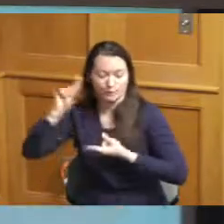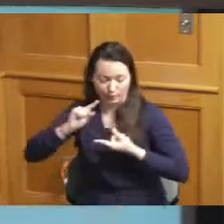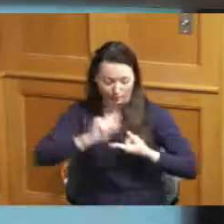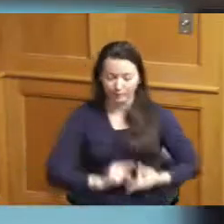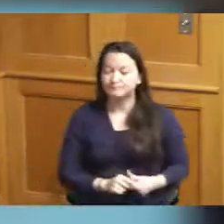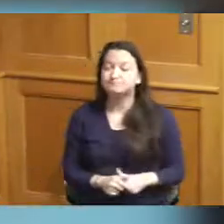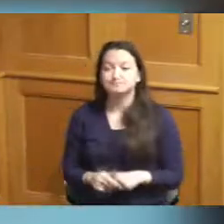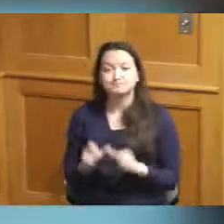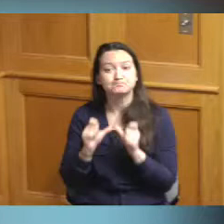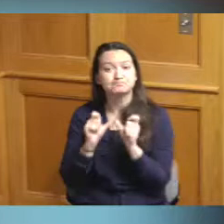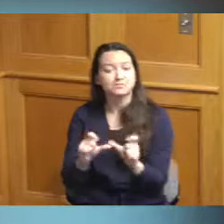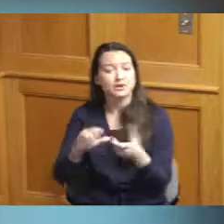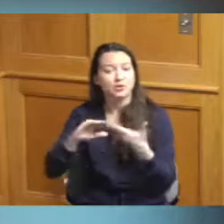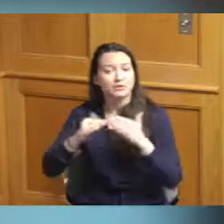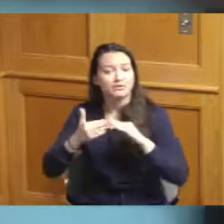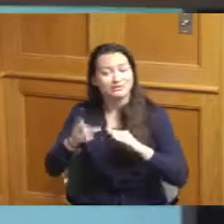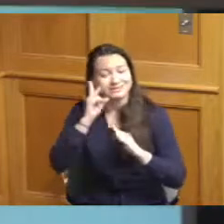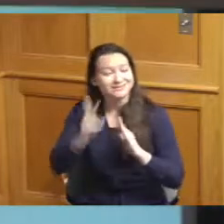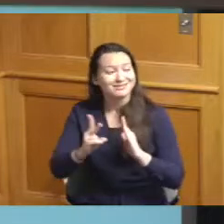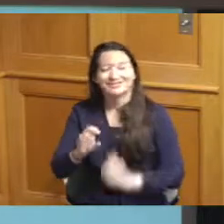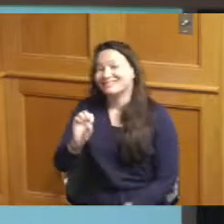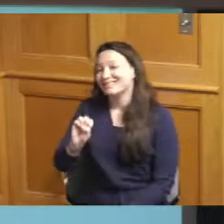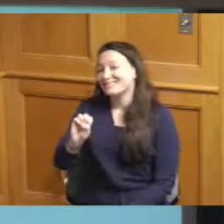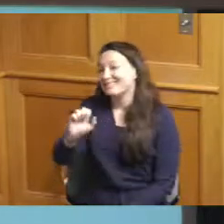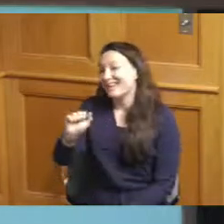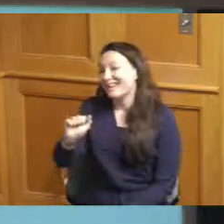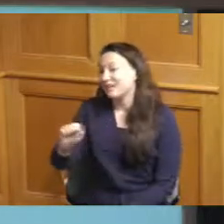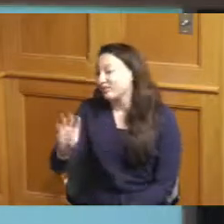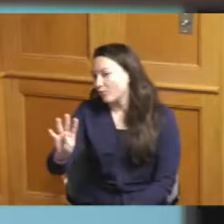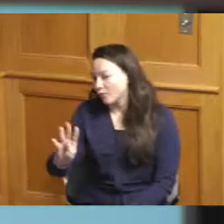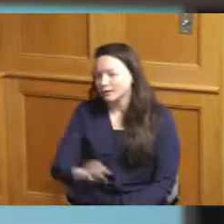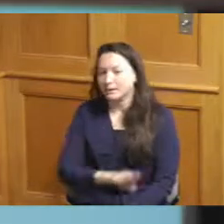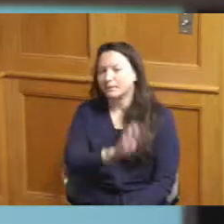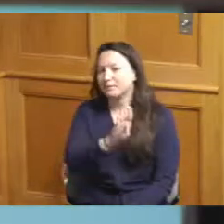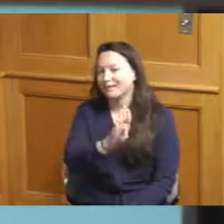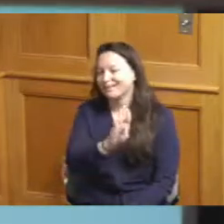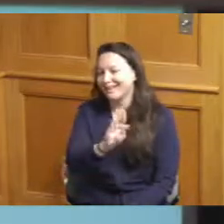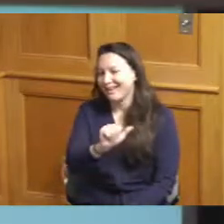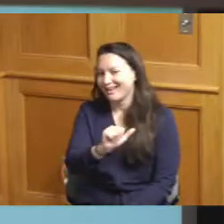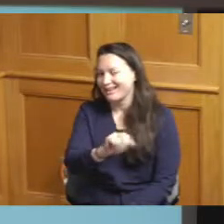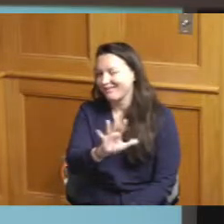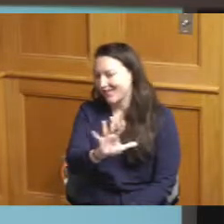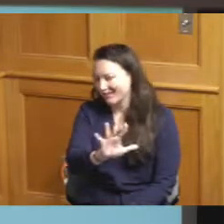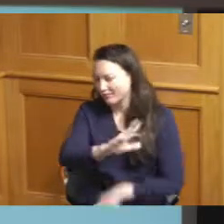we continue as a community to see the ba4 and the ba5 variants being the predominant variance which